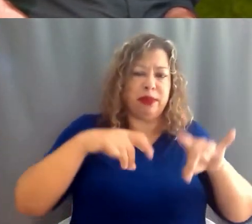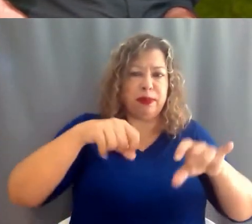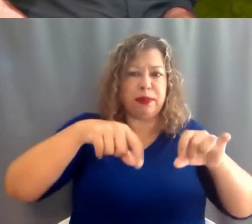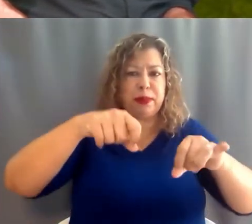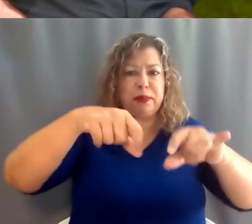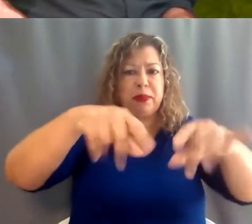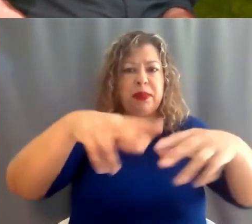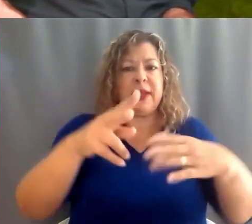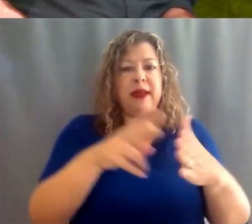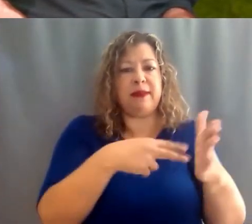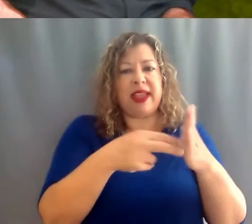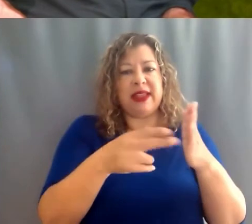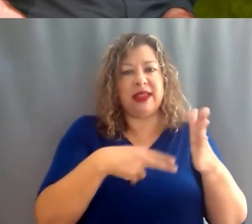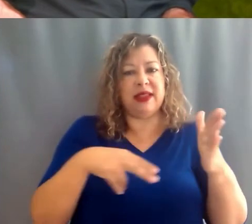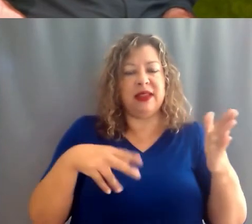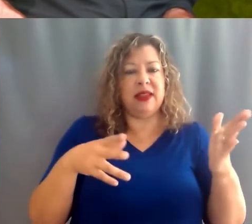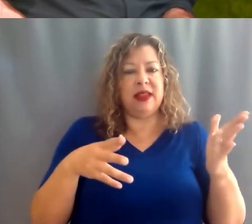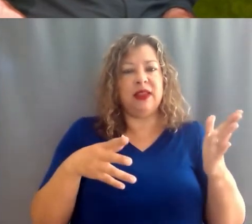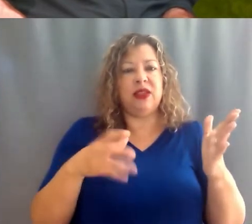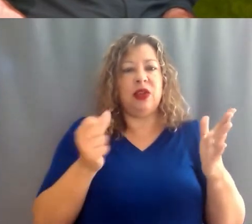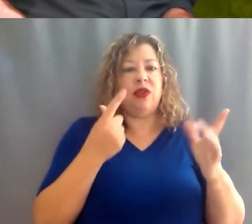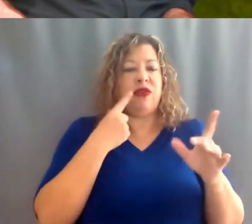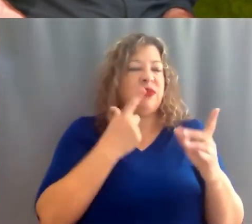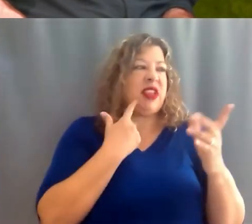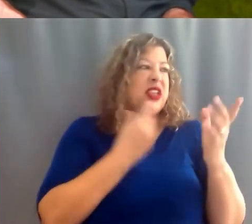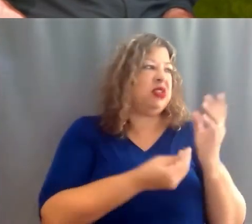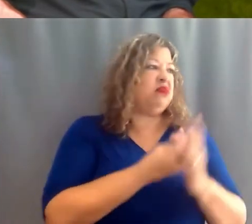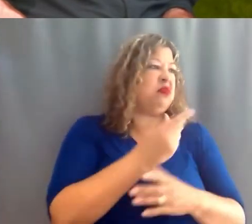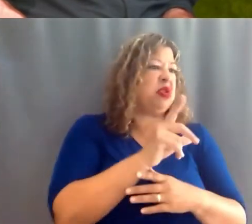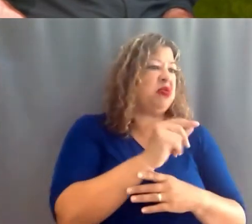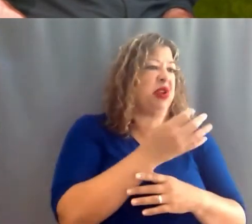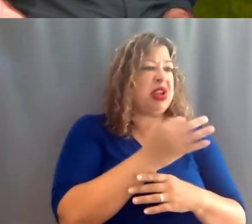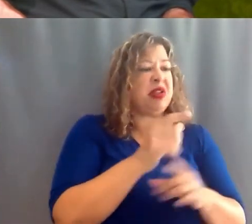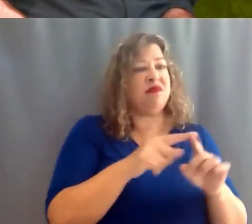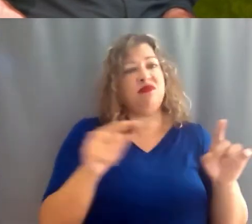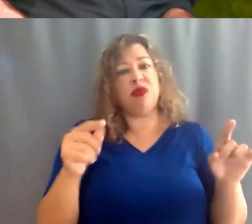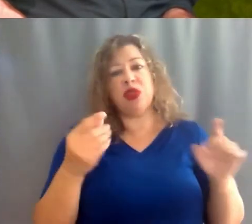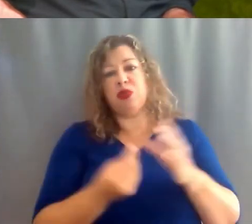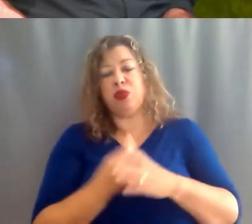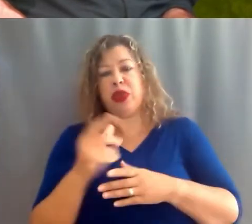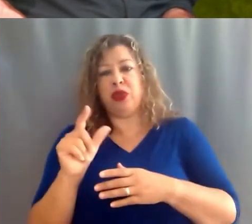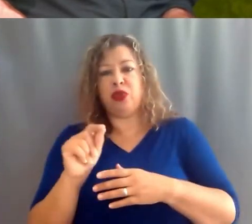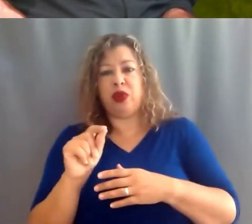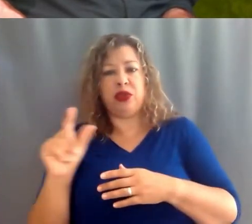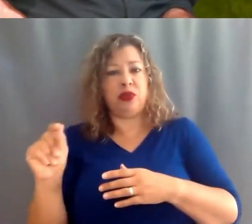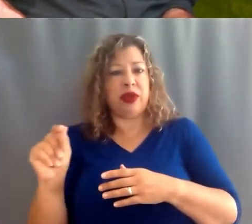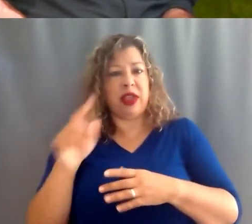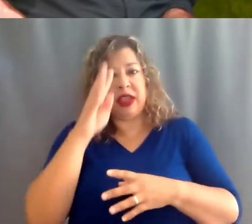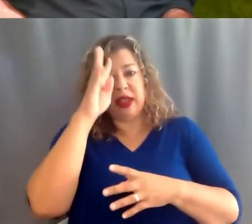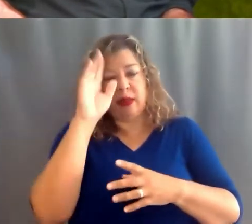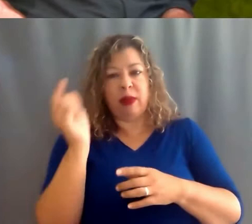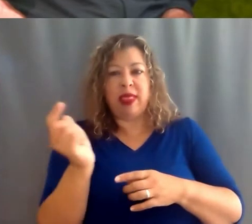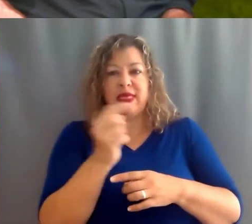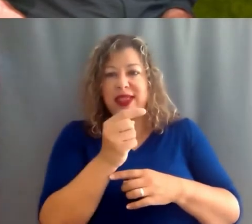Let's say spring 2019 to spring 2020, I came up with this. Because all the work that year, between myself, my